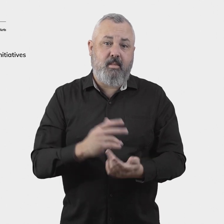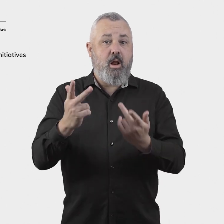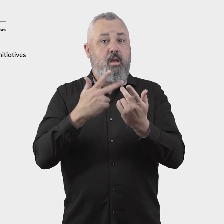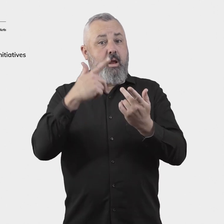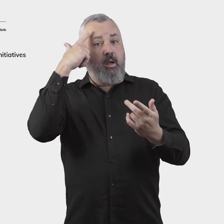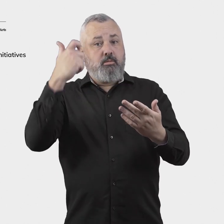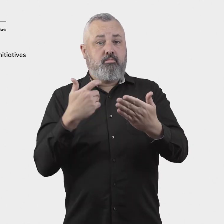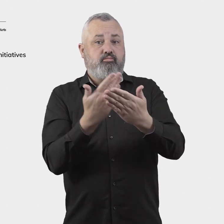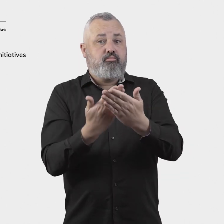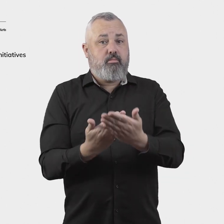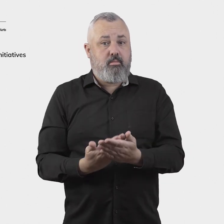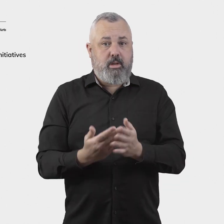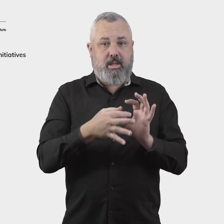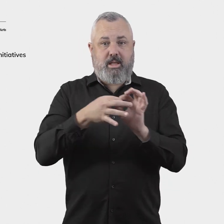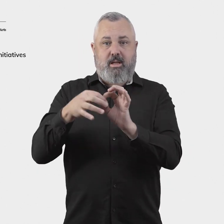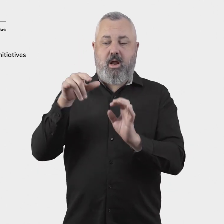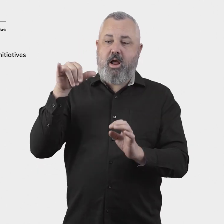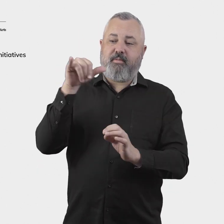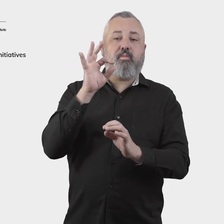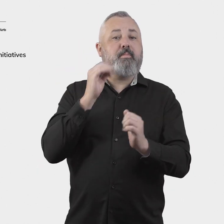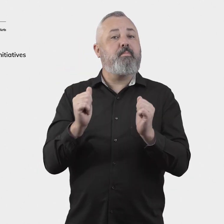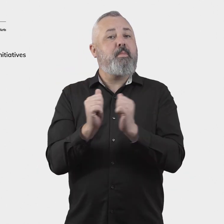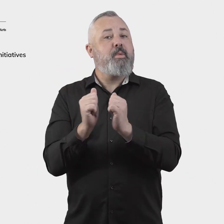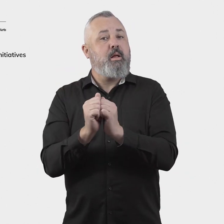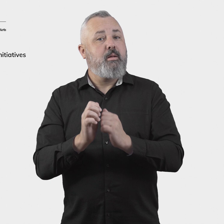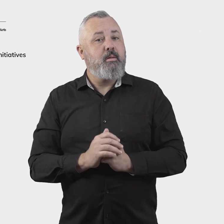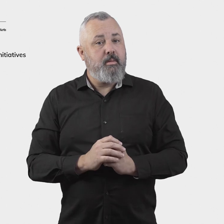Related Aviation White Paper initiatives